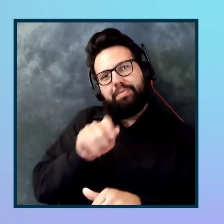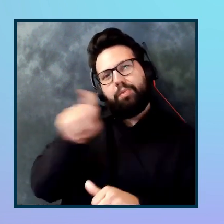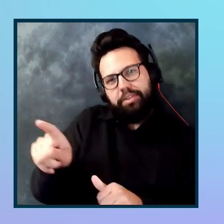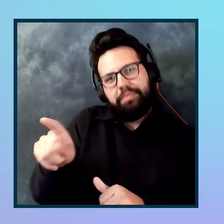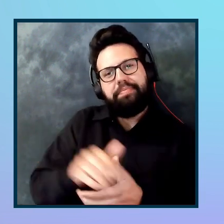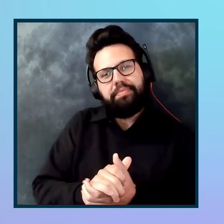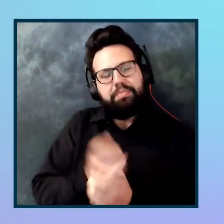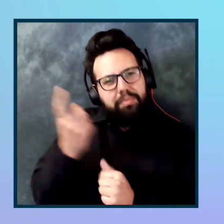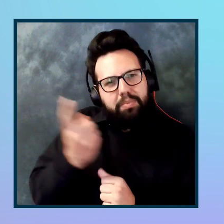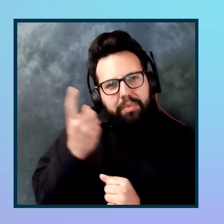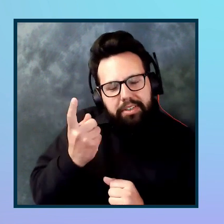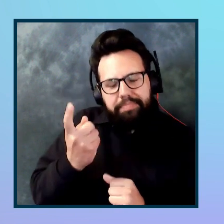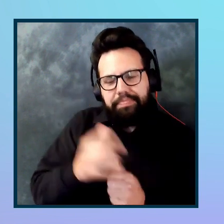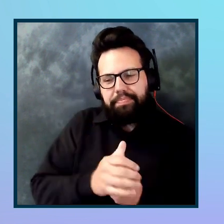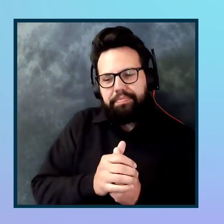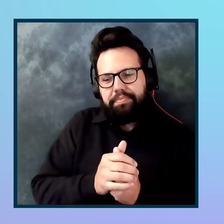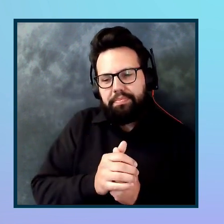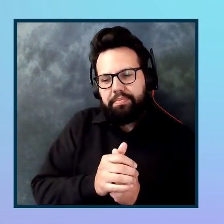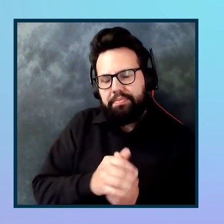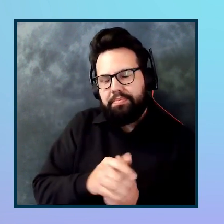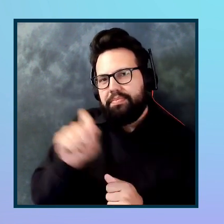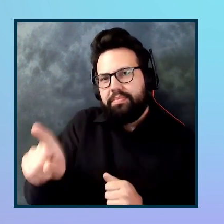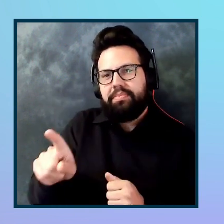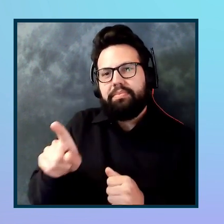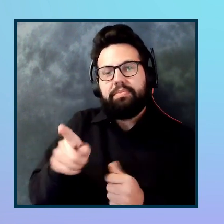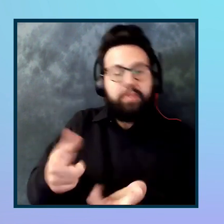Do you know of any standardized or templated